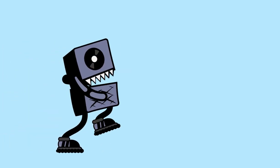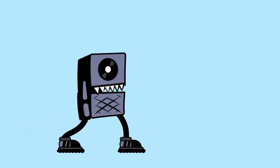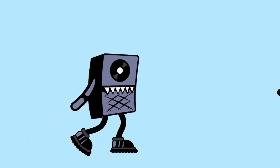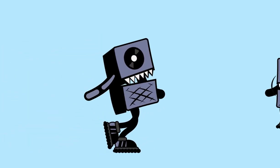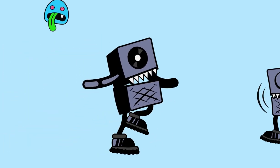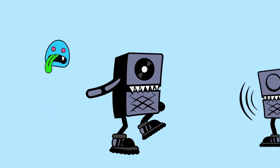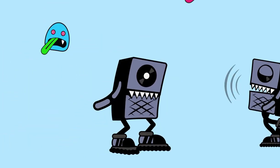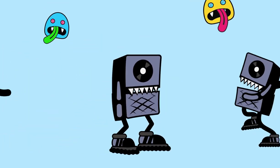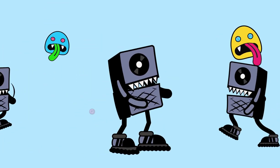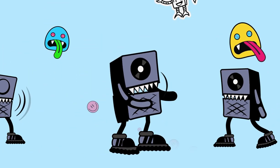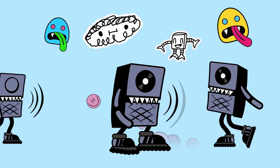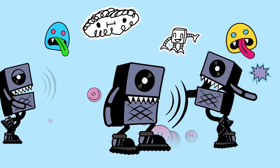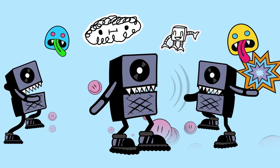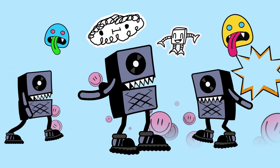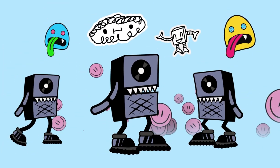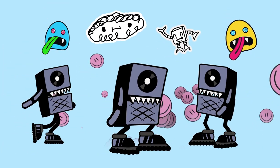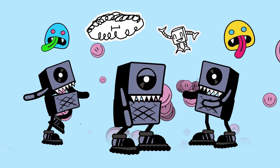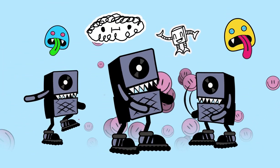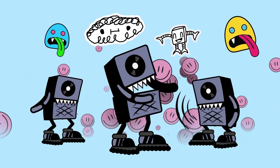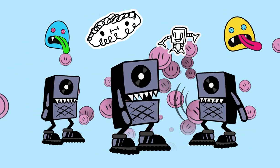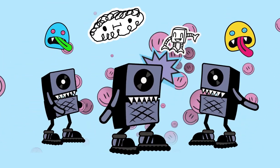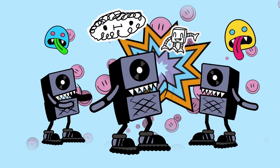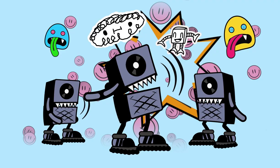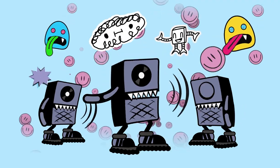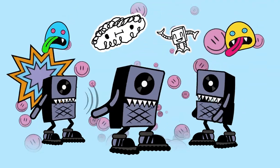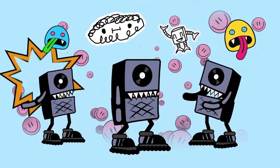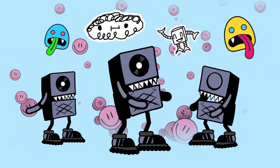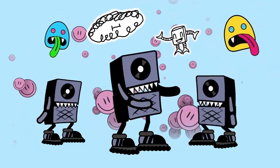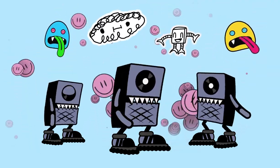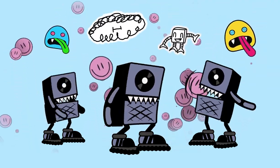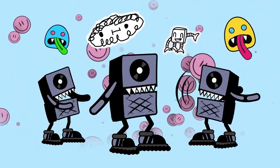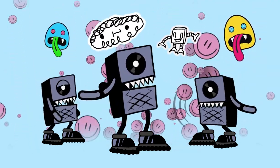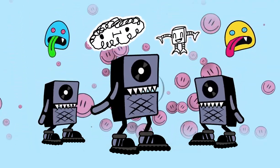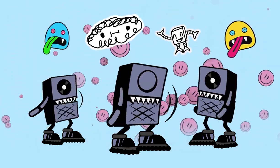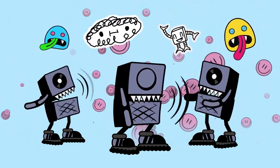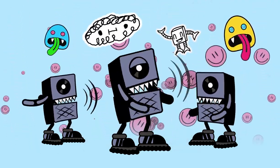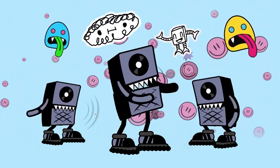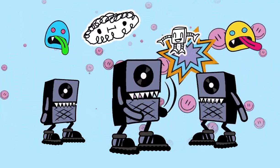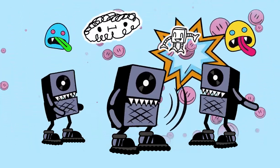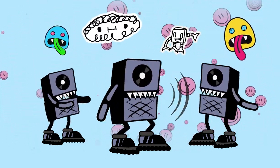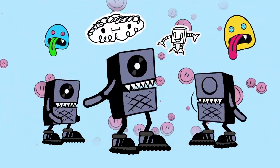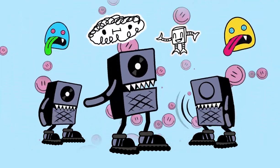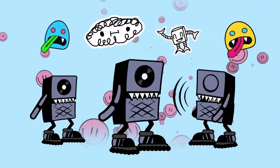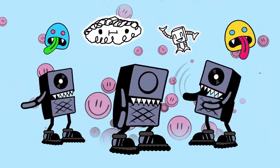Bouncy cartoon monster speakers walk into the space full of little monster stickers. Things are about to get wavy.